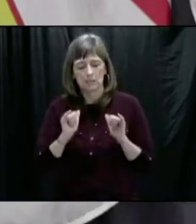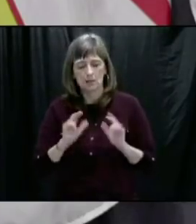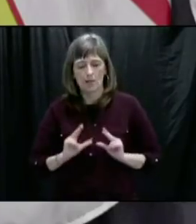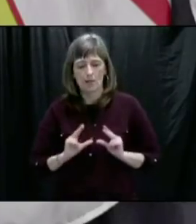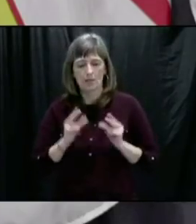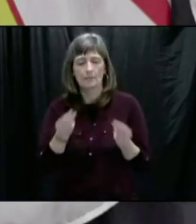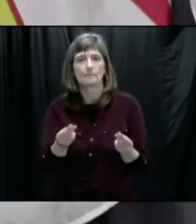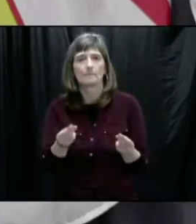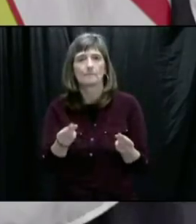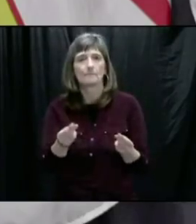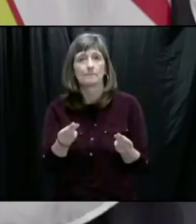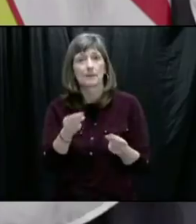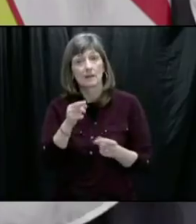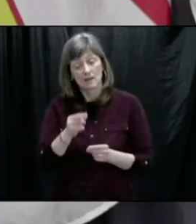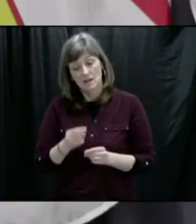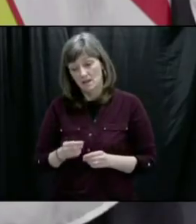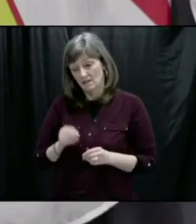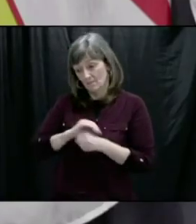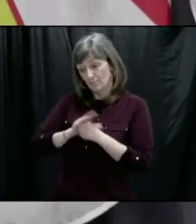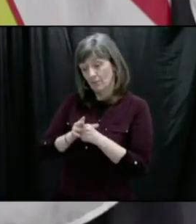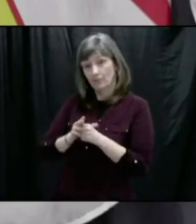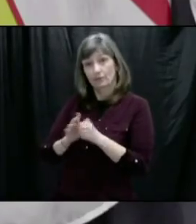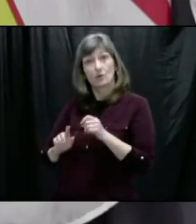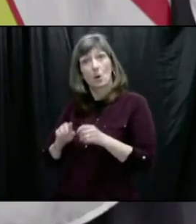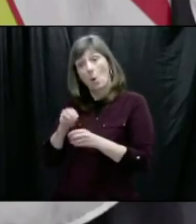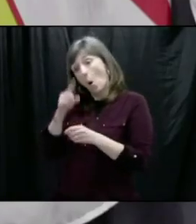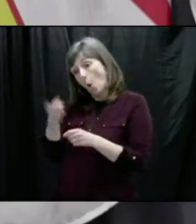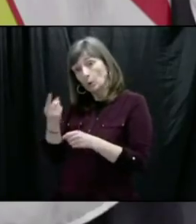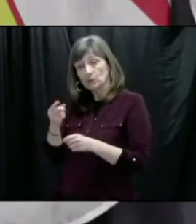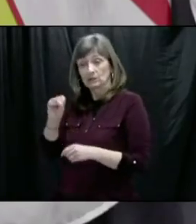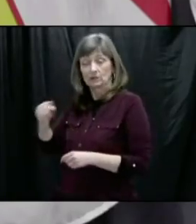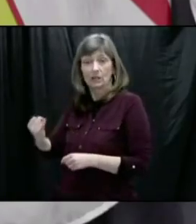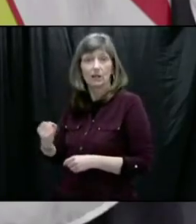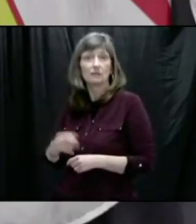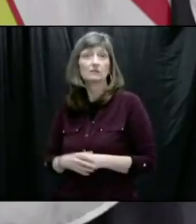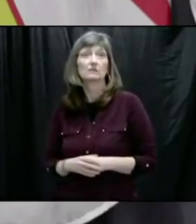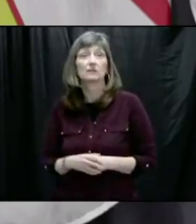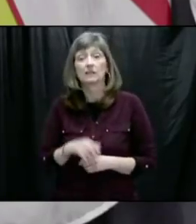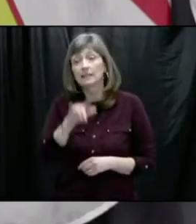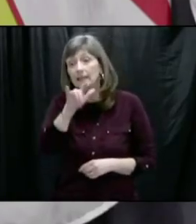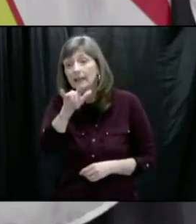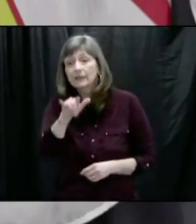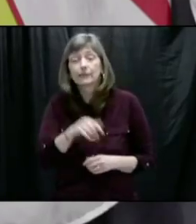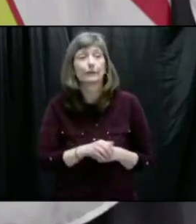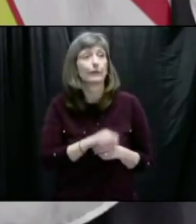DON'T MATTER. THIS VIRUS ISN'T BASED IN ST. JOHN'S, IT'S NOT BASED ON THE